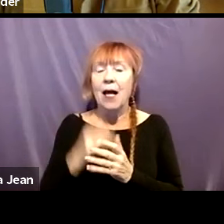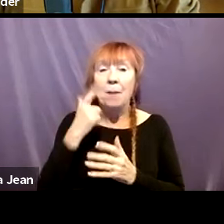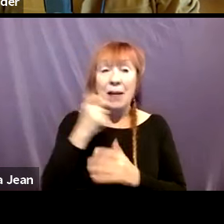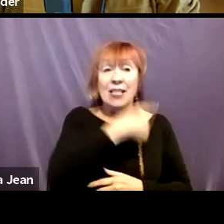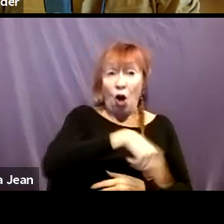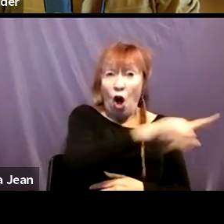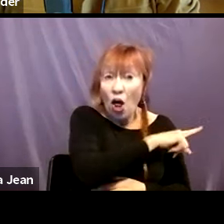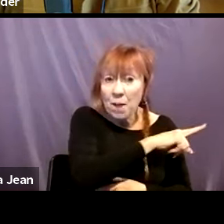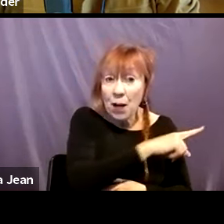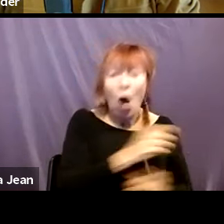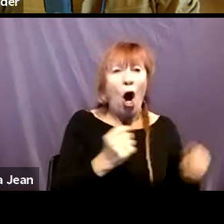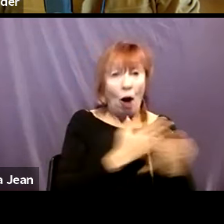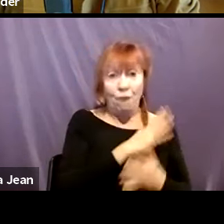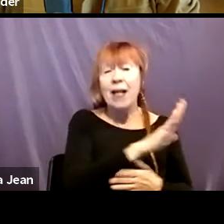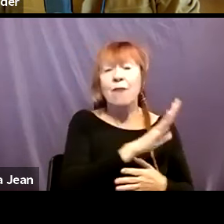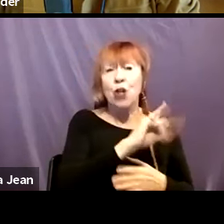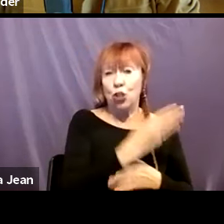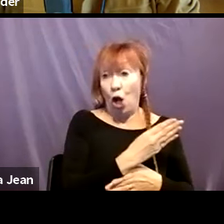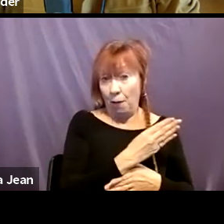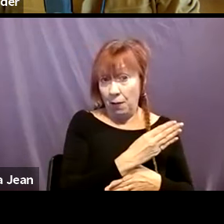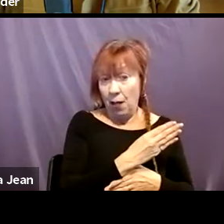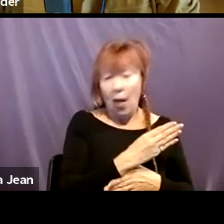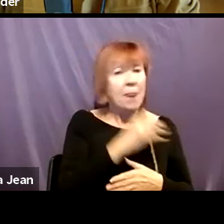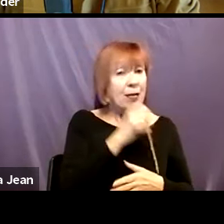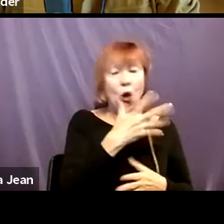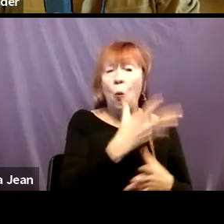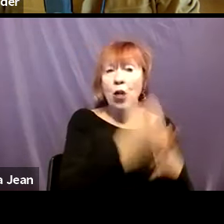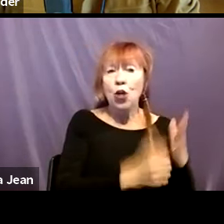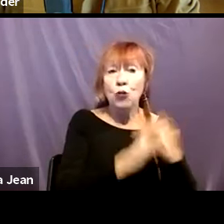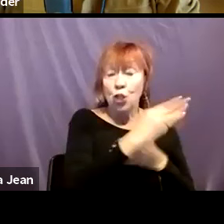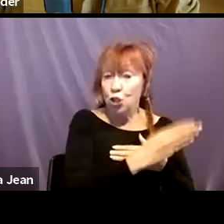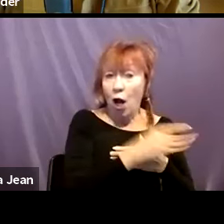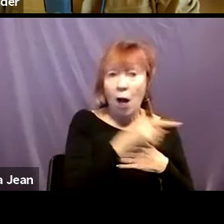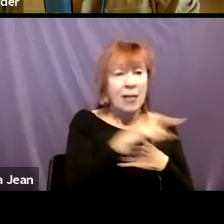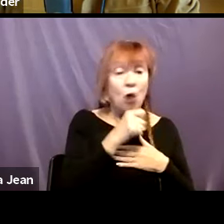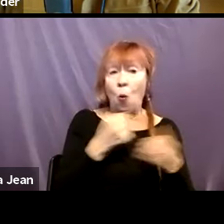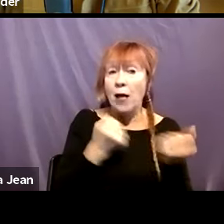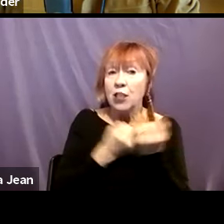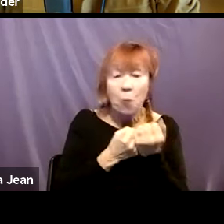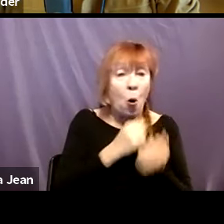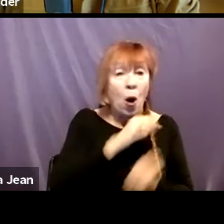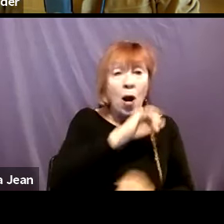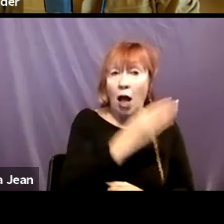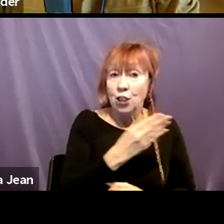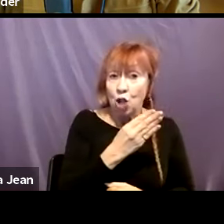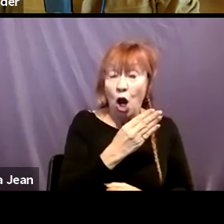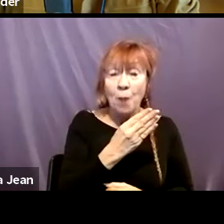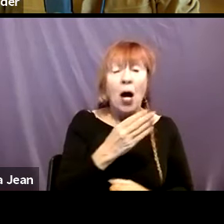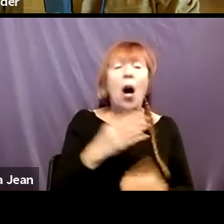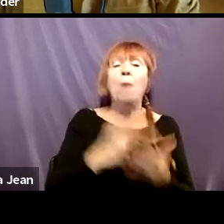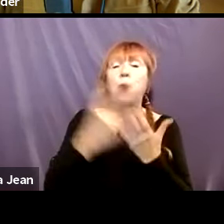So they don't want to green light a project with a director that hasn't done anything. But even if you've done a short that's won a lot of awards,